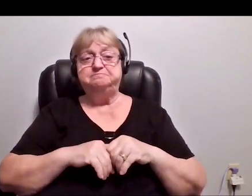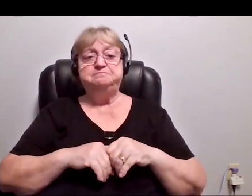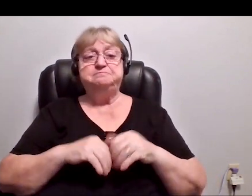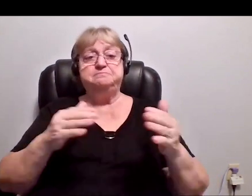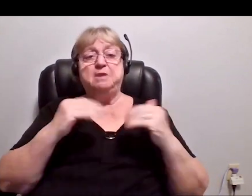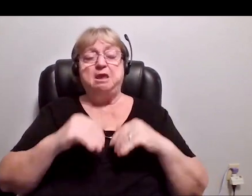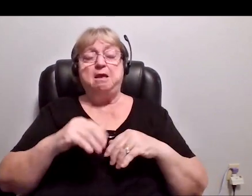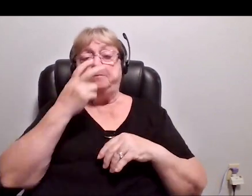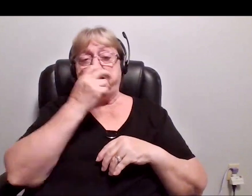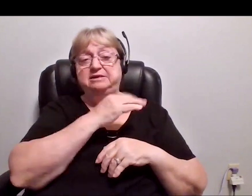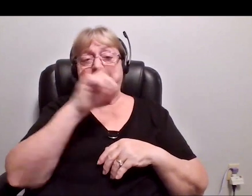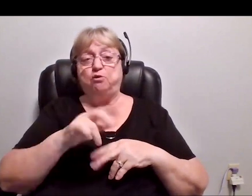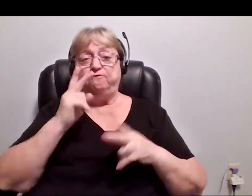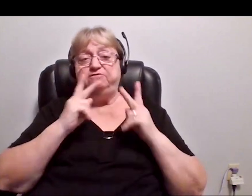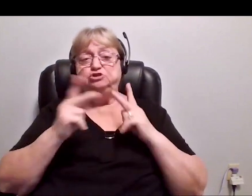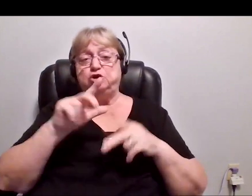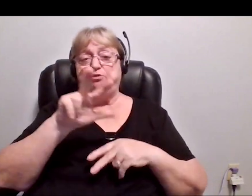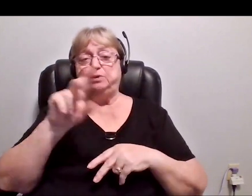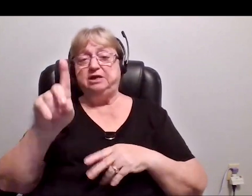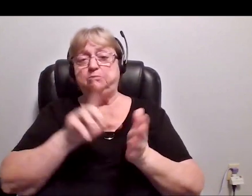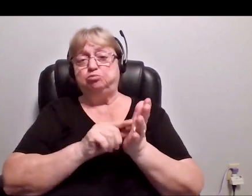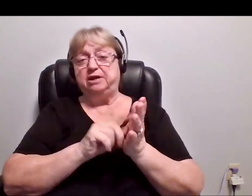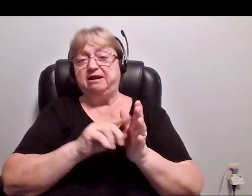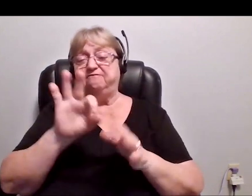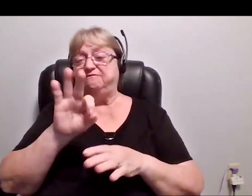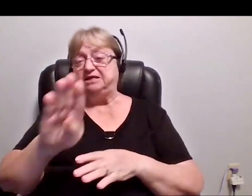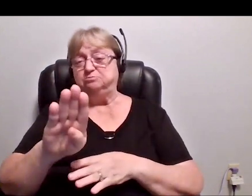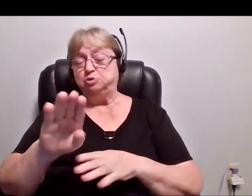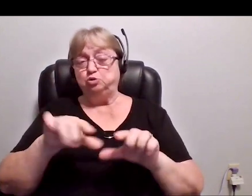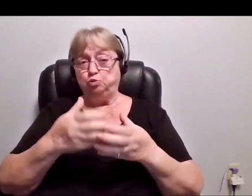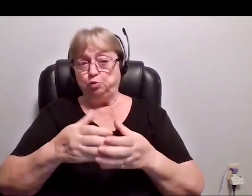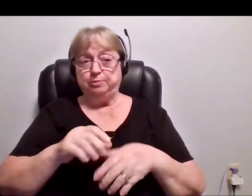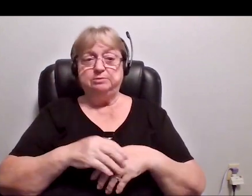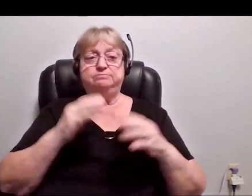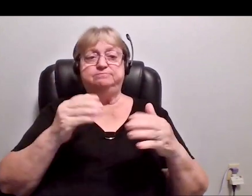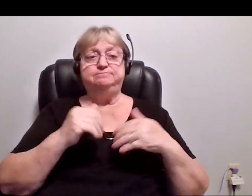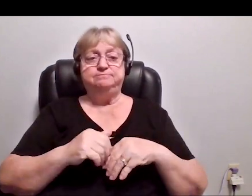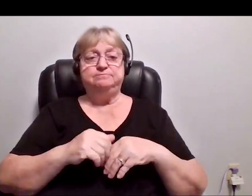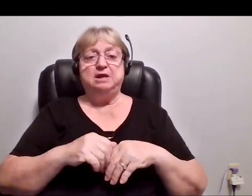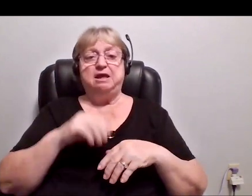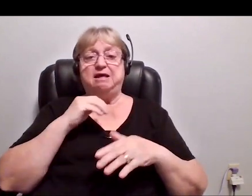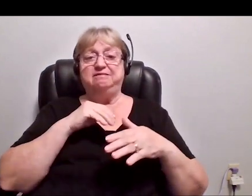and the 3D Printing Access Groups.io page. Both of these are places where people are asking questions